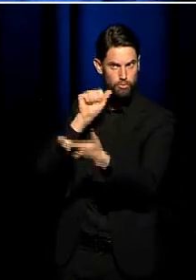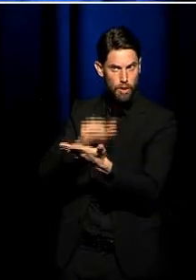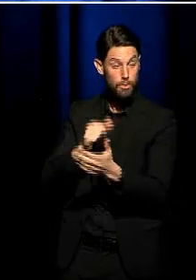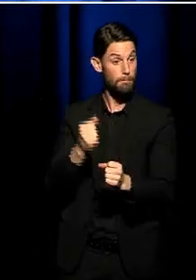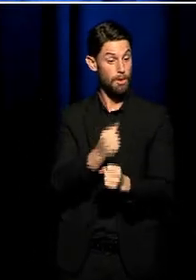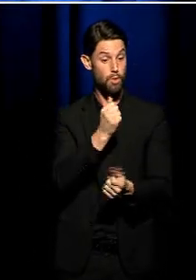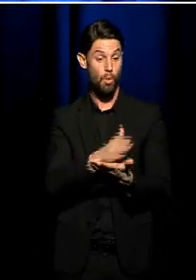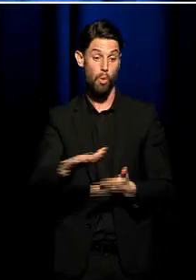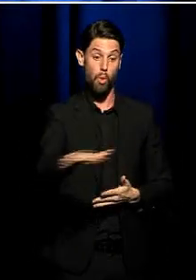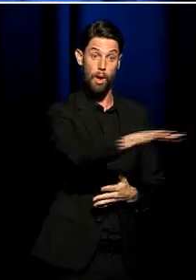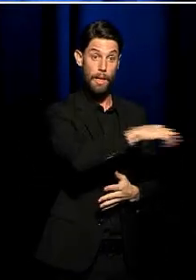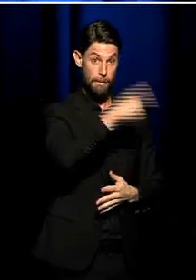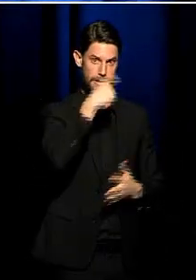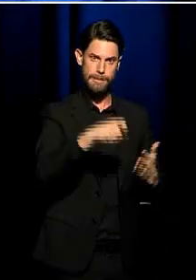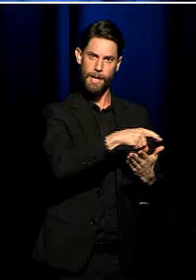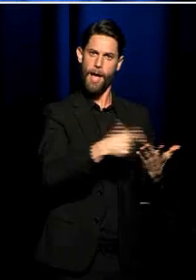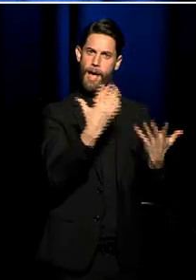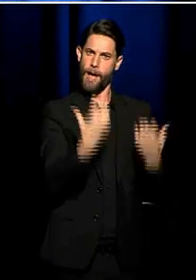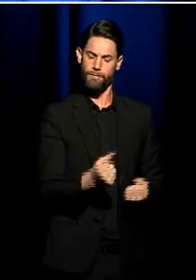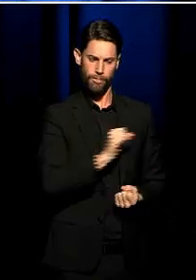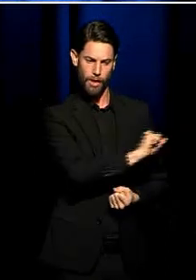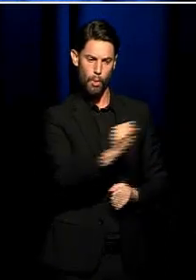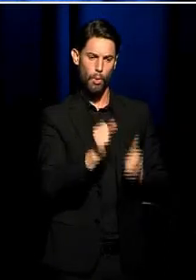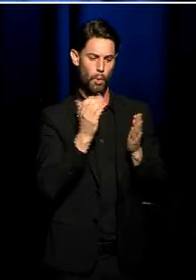rights of people with disability, including to protect people with